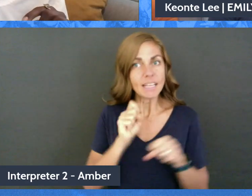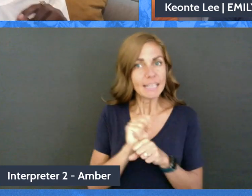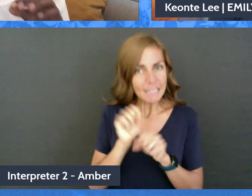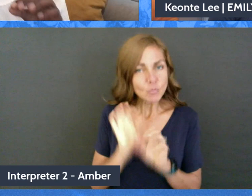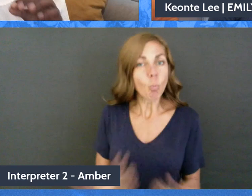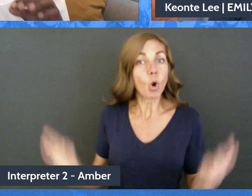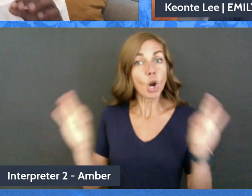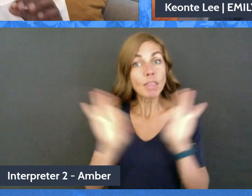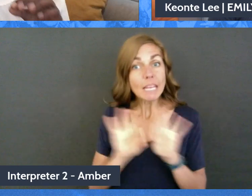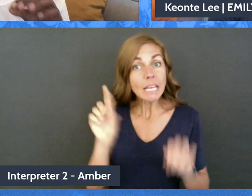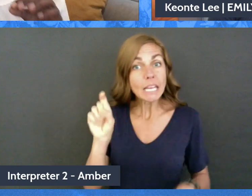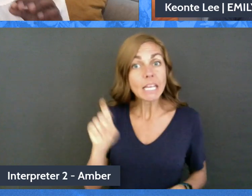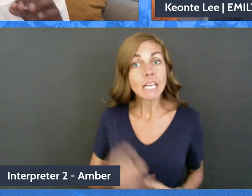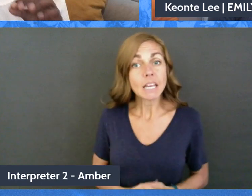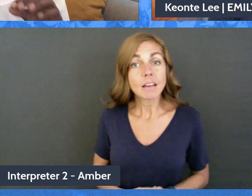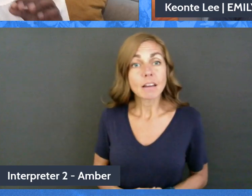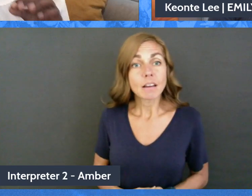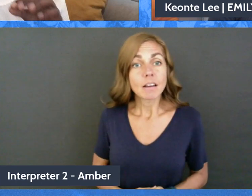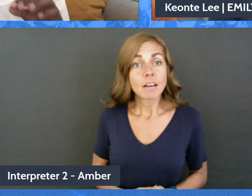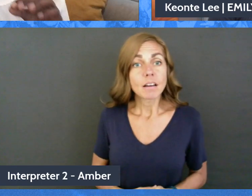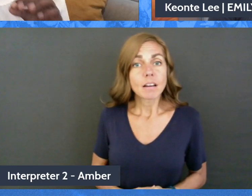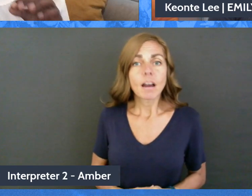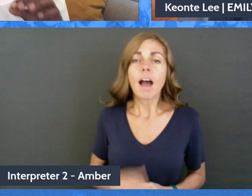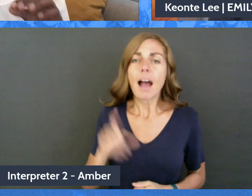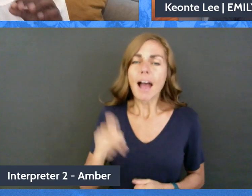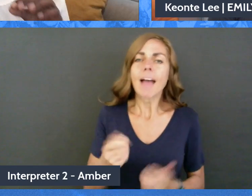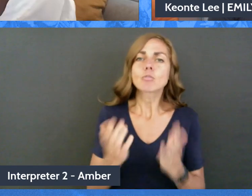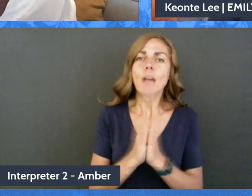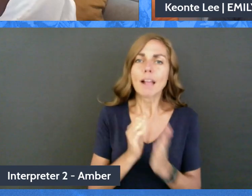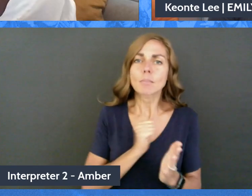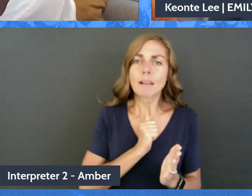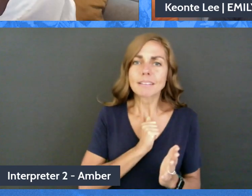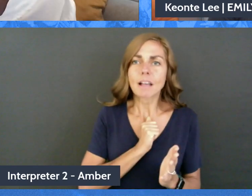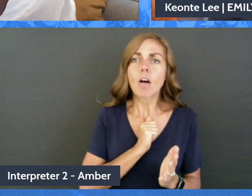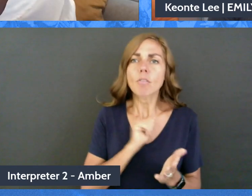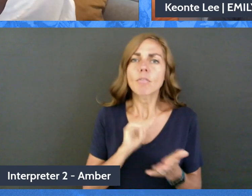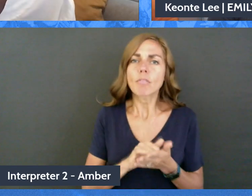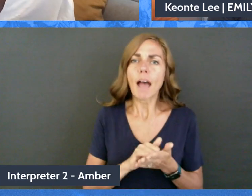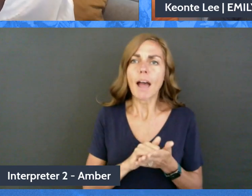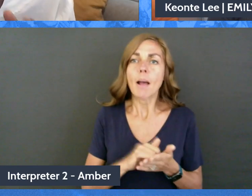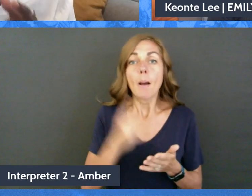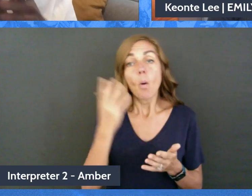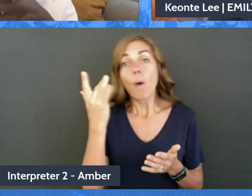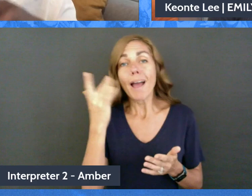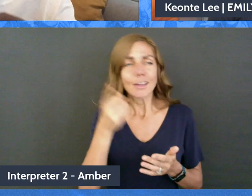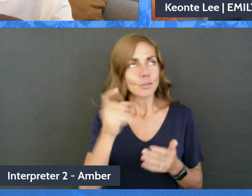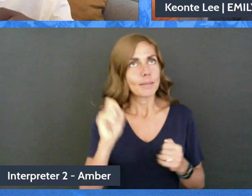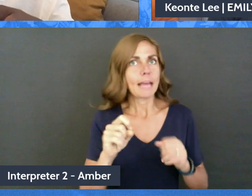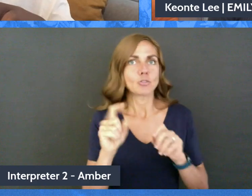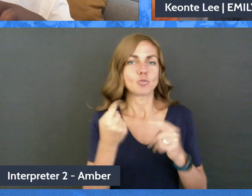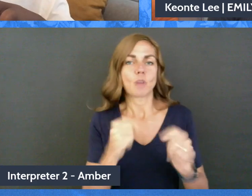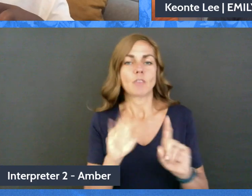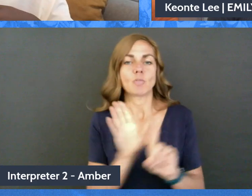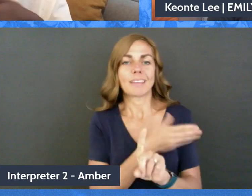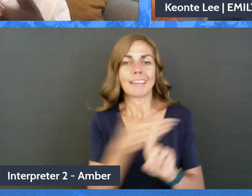And I sat with that question because you can try to convince people, right? But if you don't believe it,